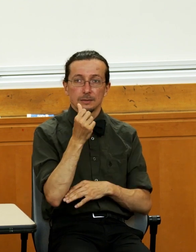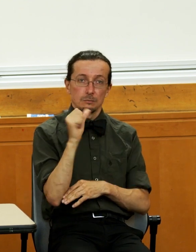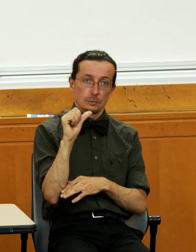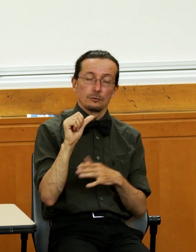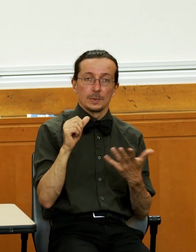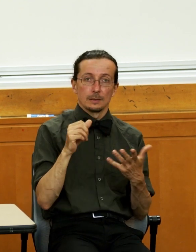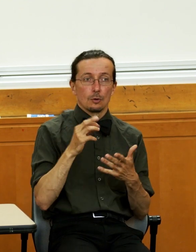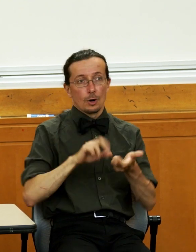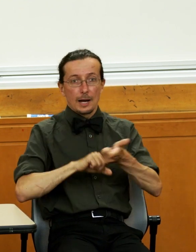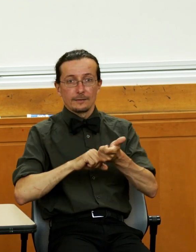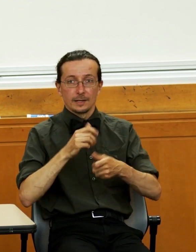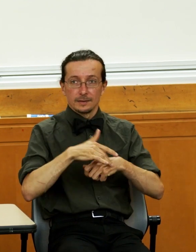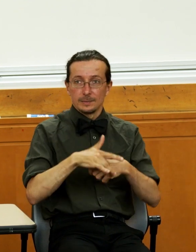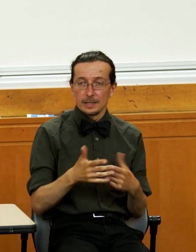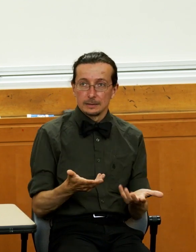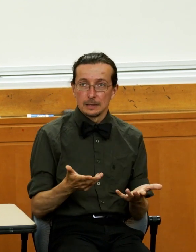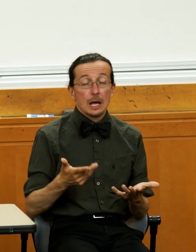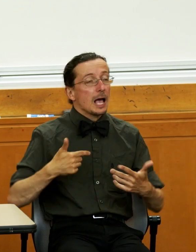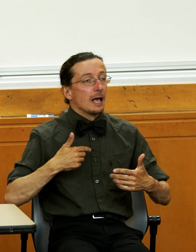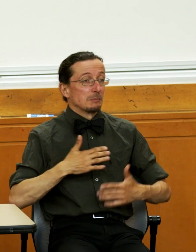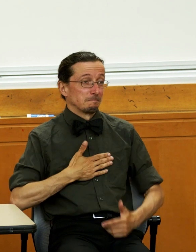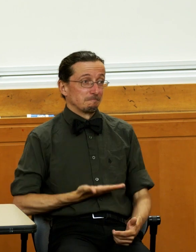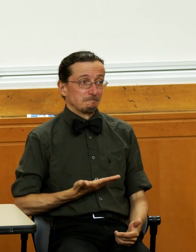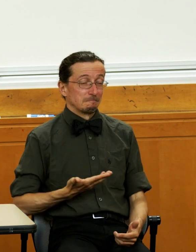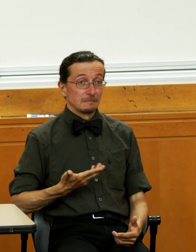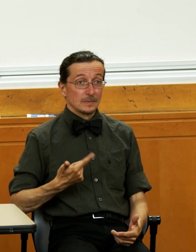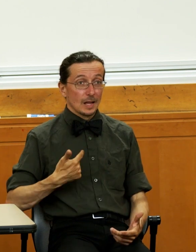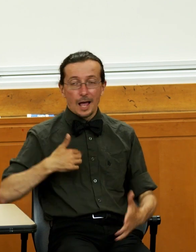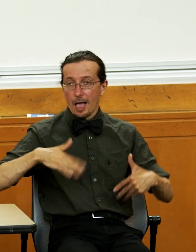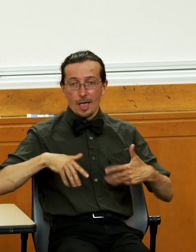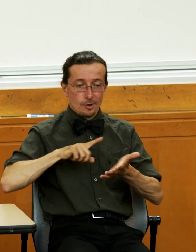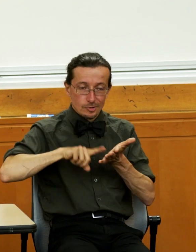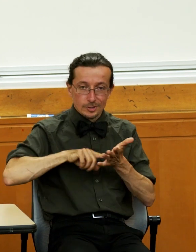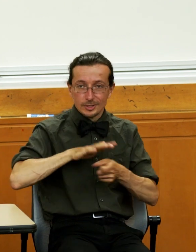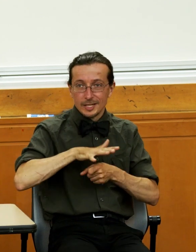Admittedly, I haven't yet done enough research on the idea of social justice movement or advocacy